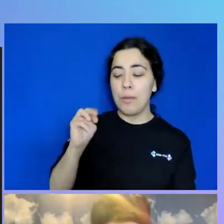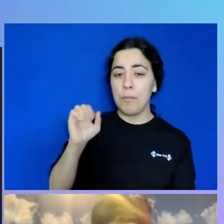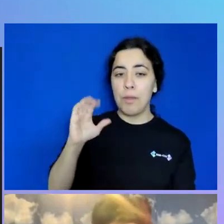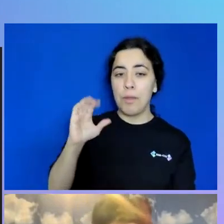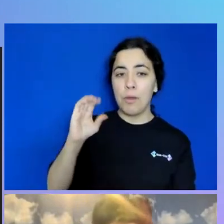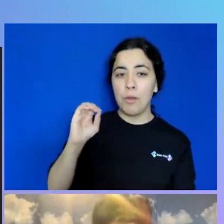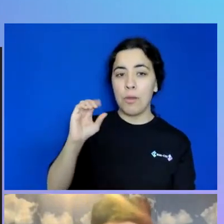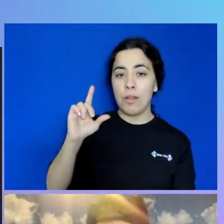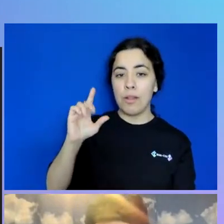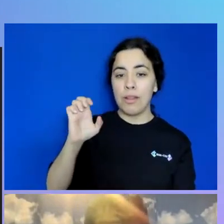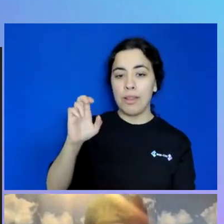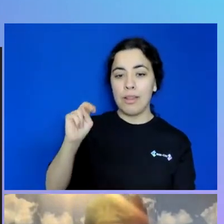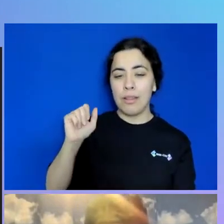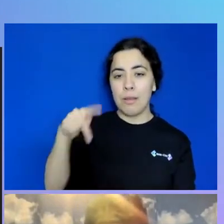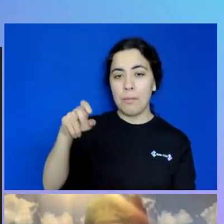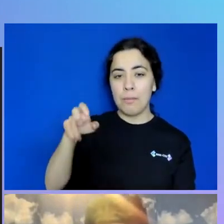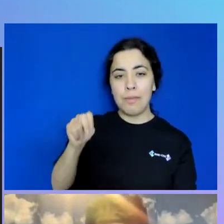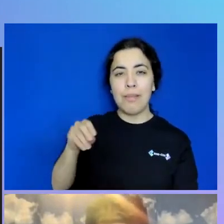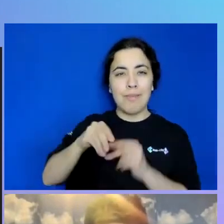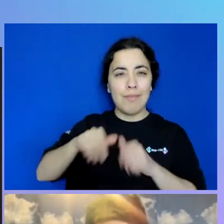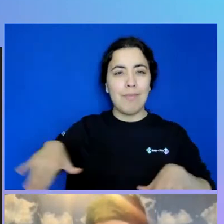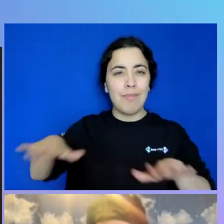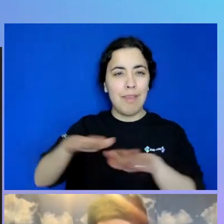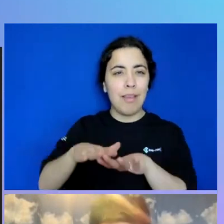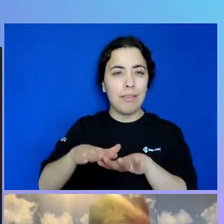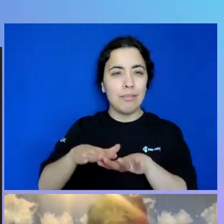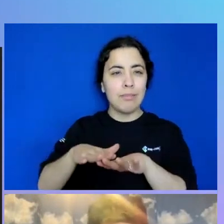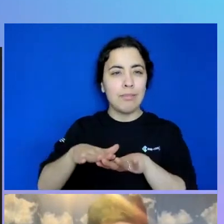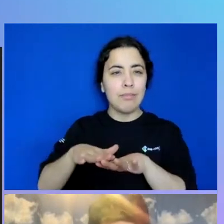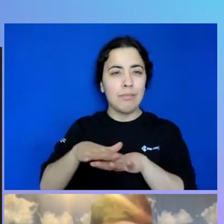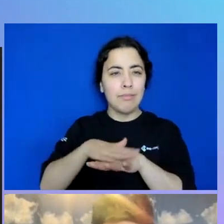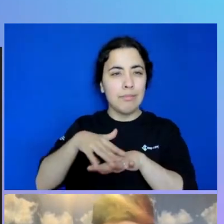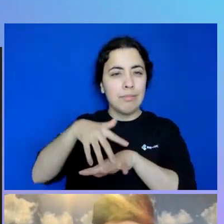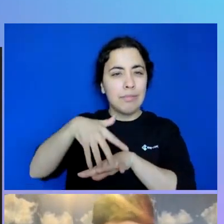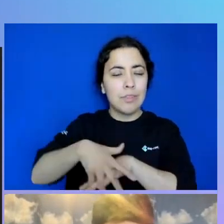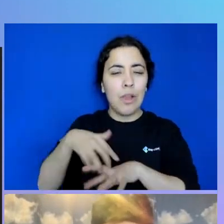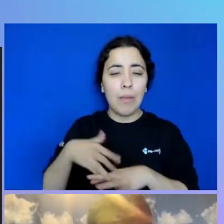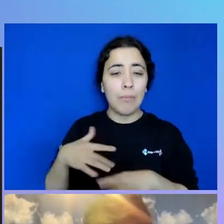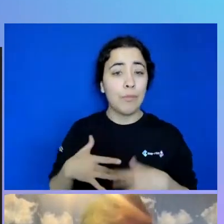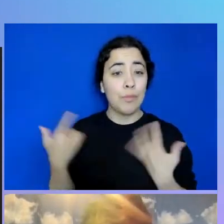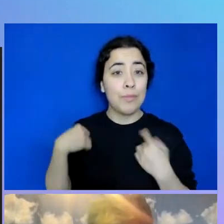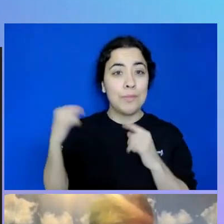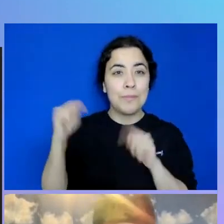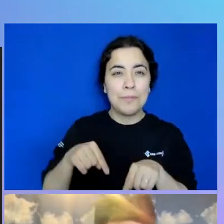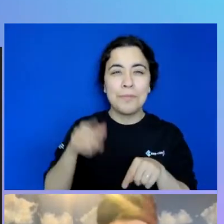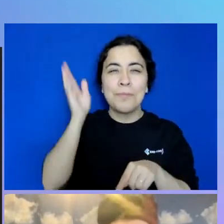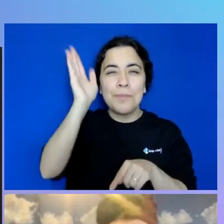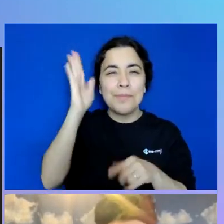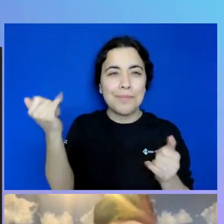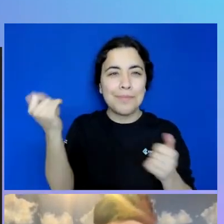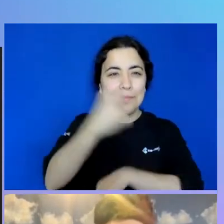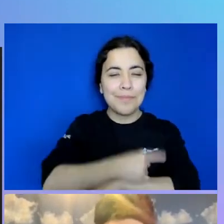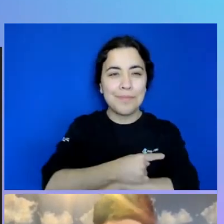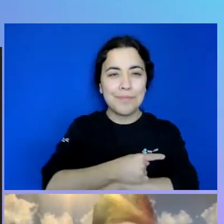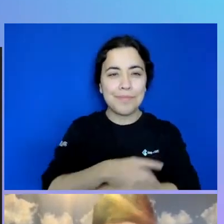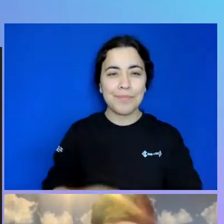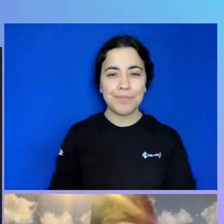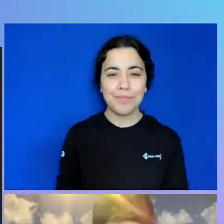really excited to be to be presenting this to you today.